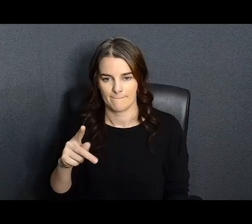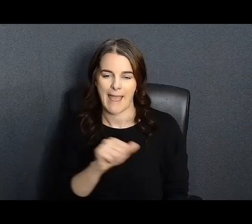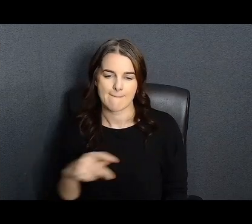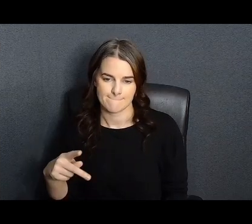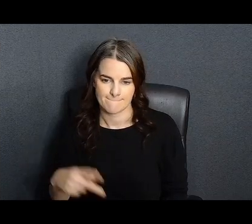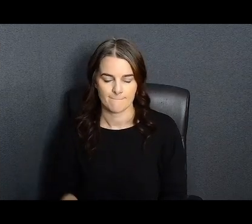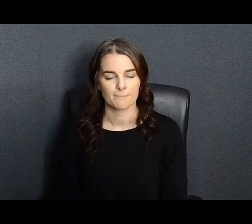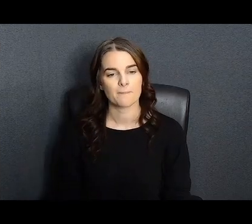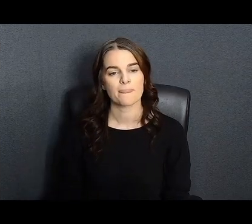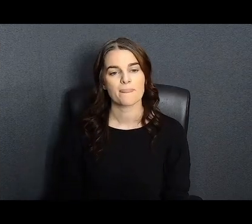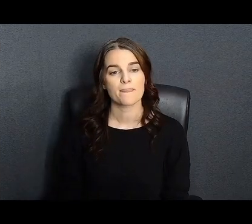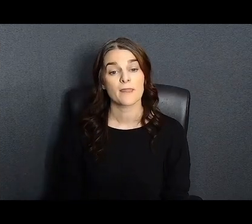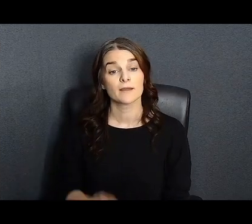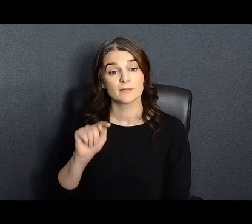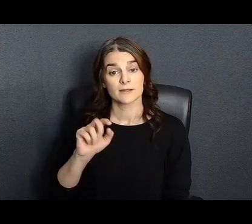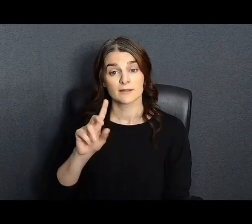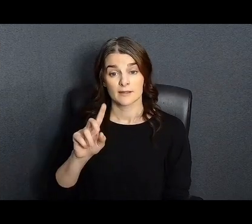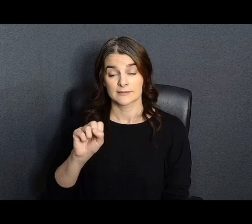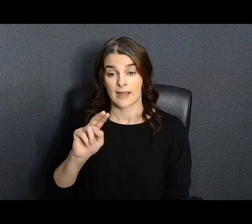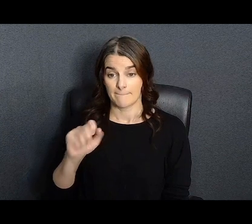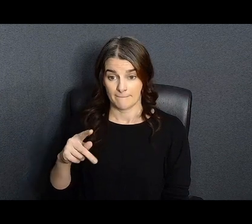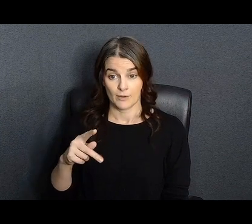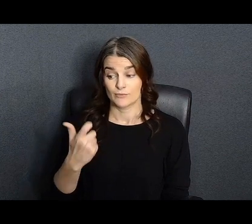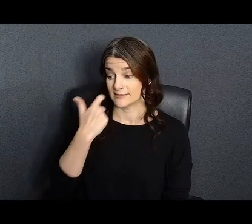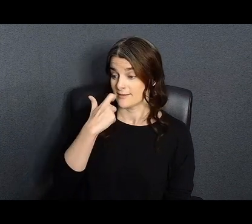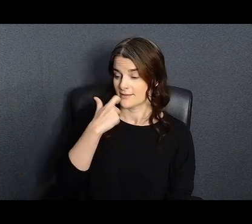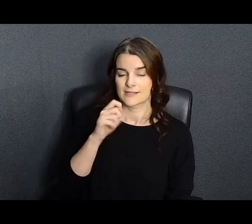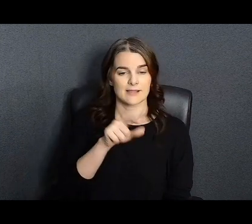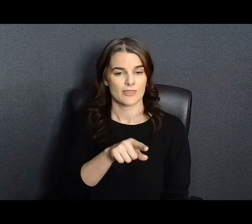TD Snap recently-- so this is their Core First page set.